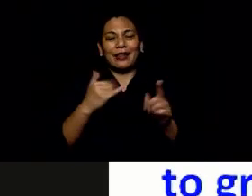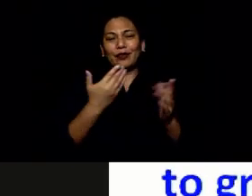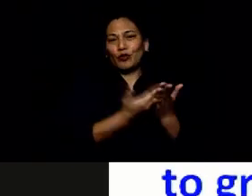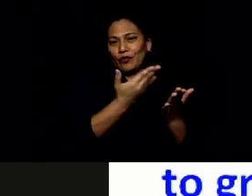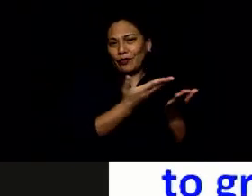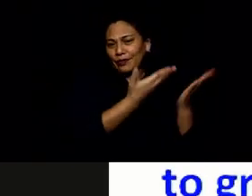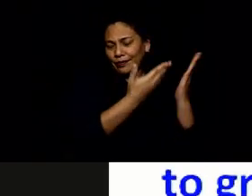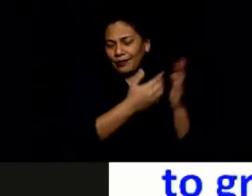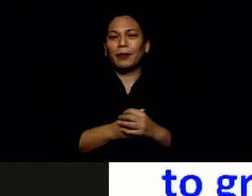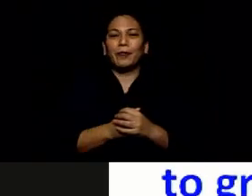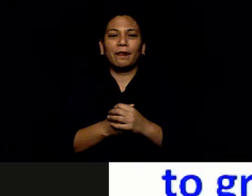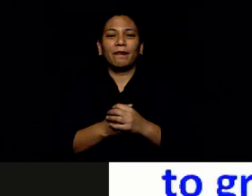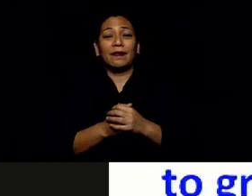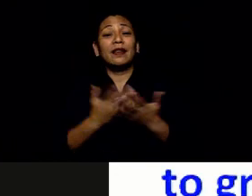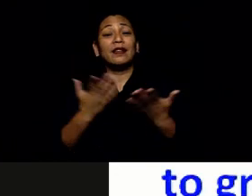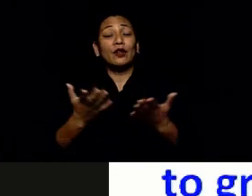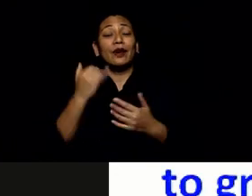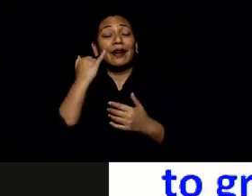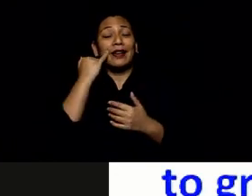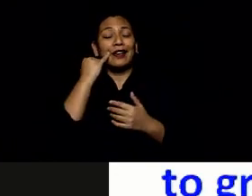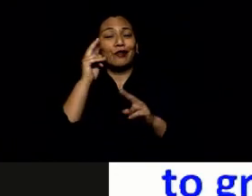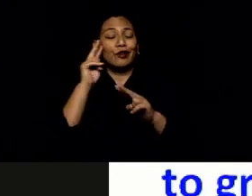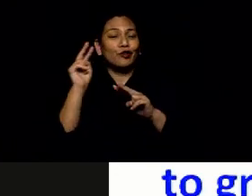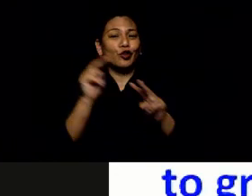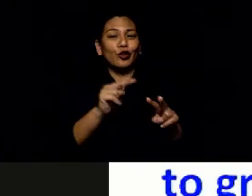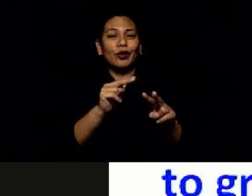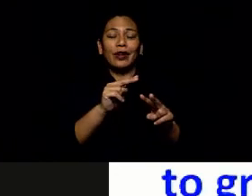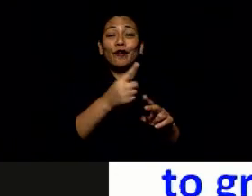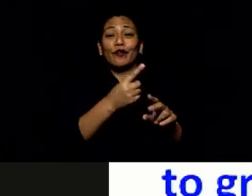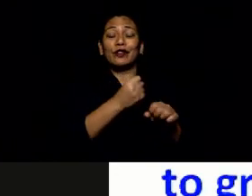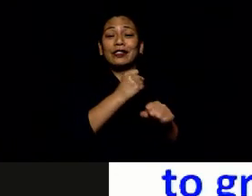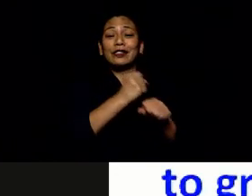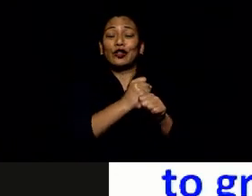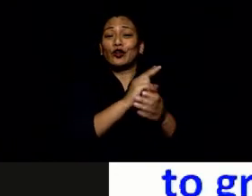So if we go to one of the first year textbooks that everyone reads to,